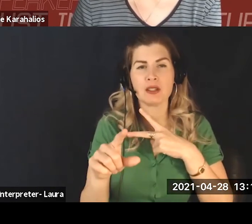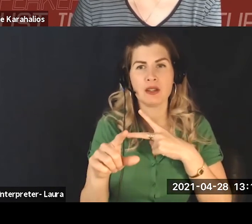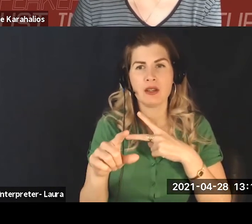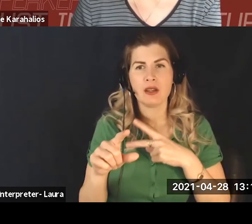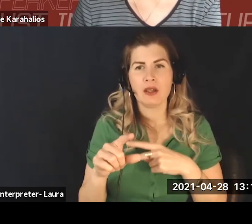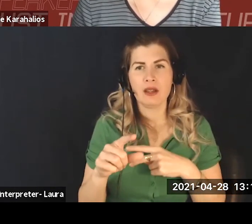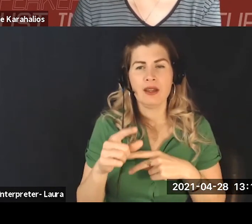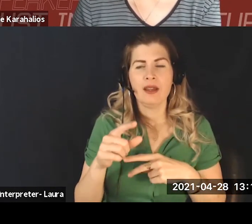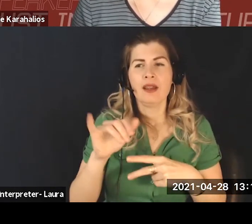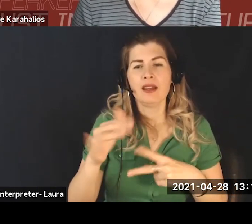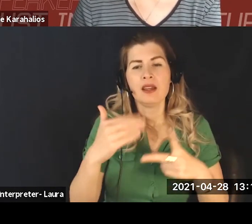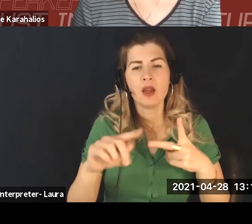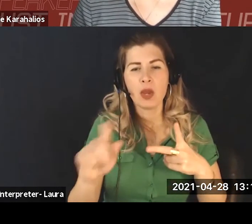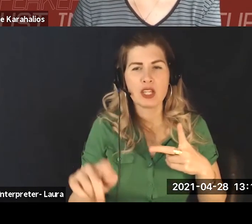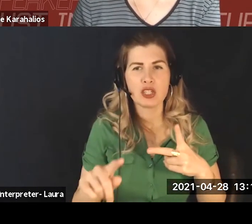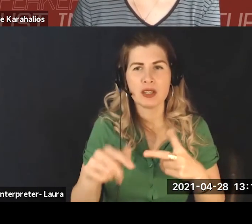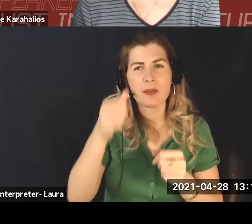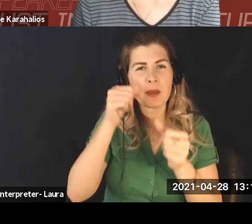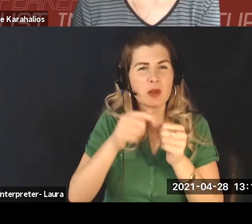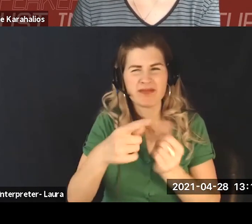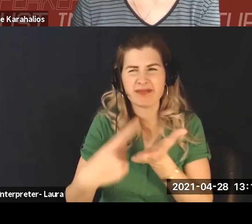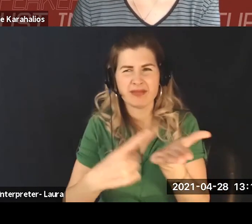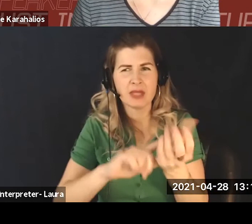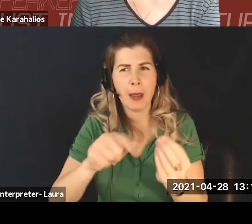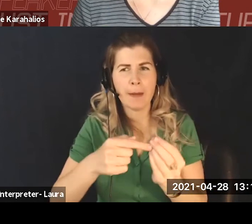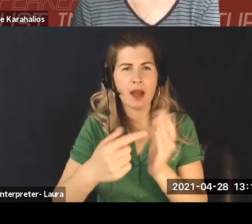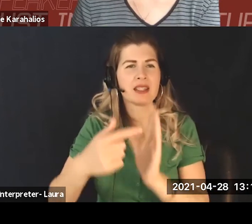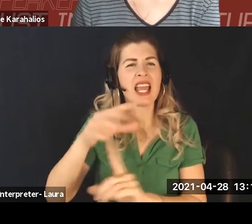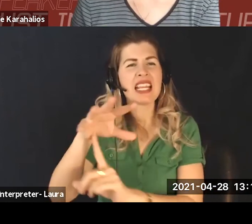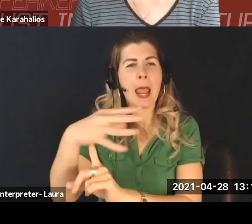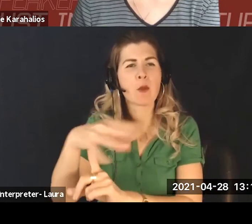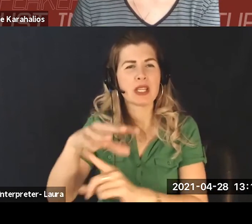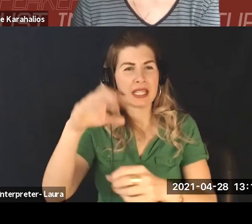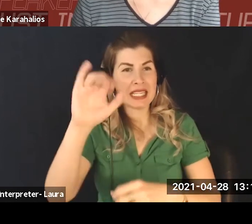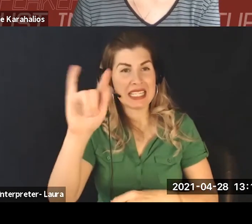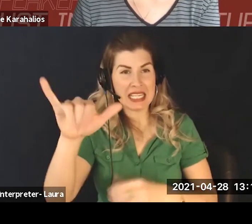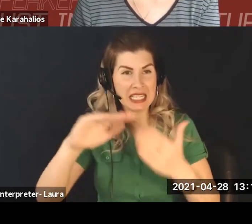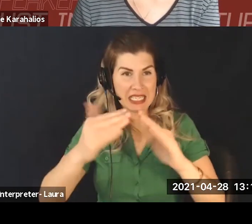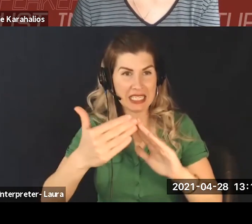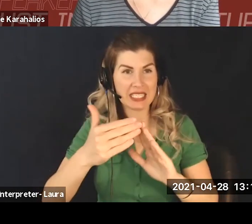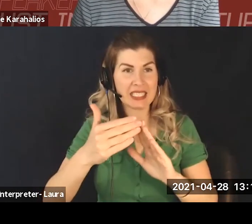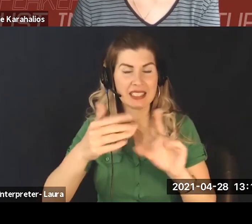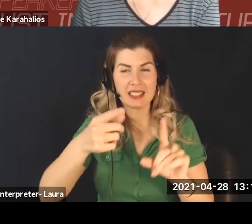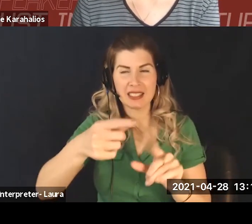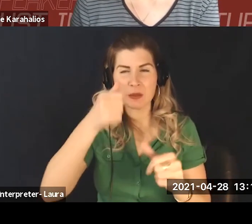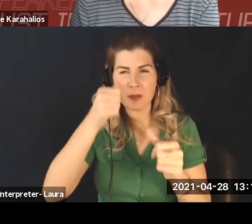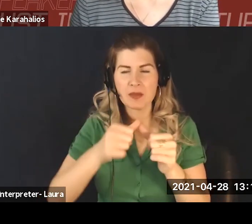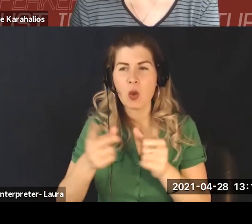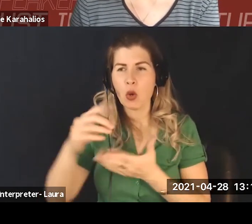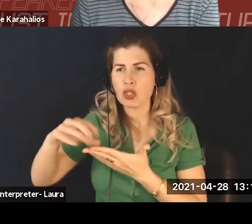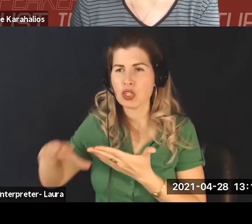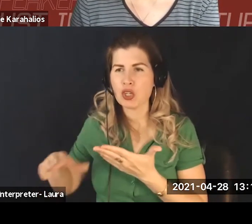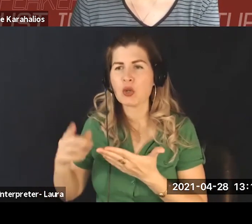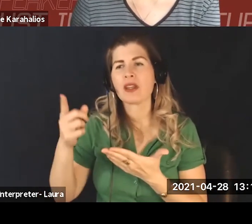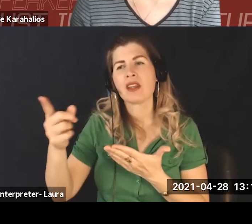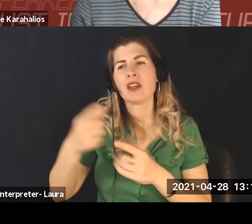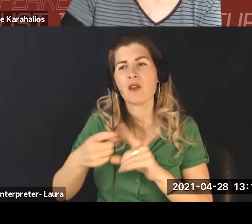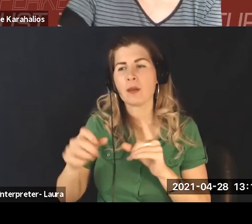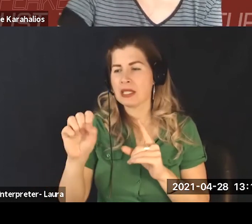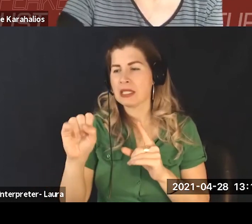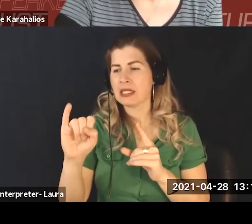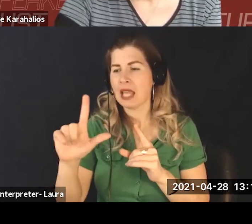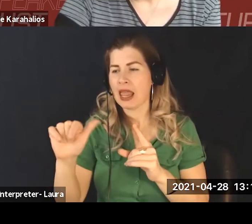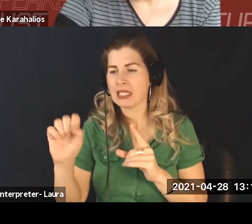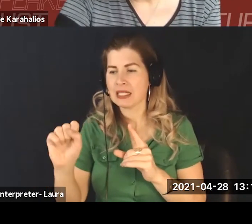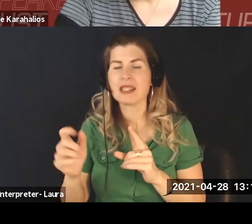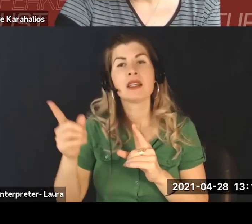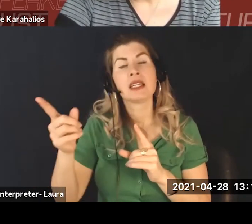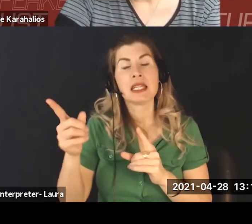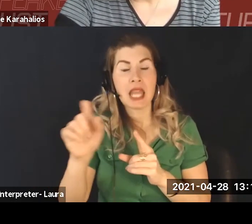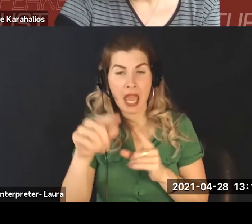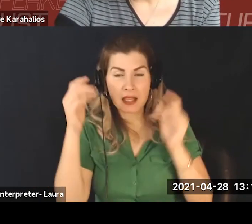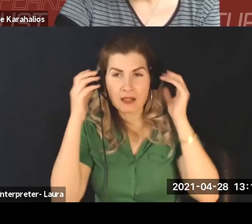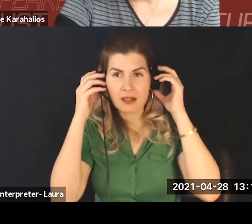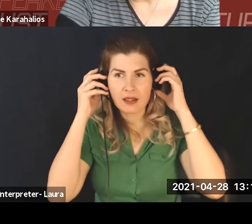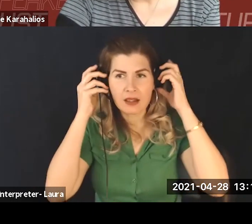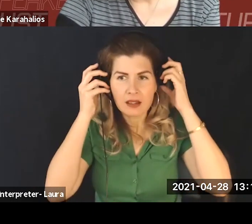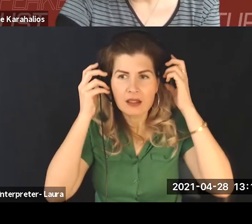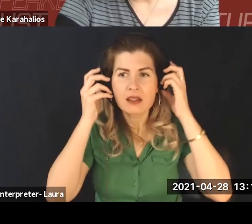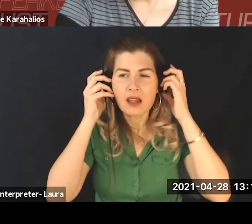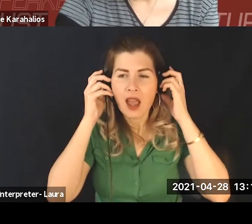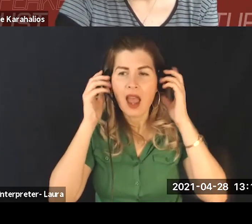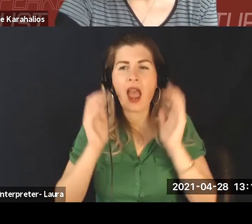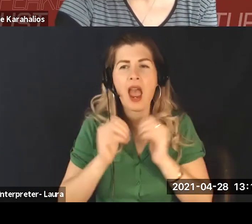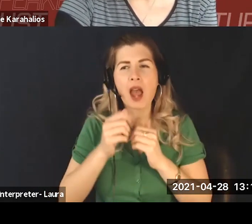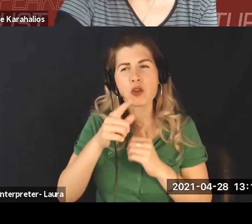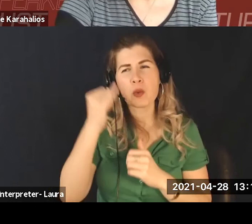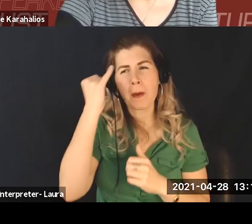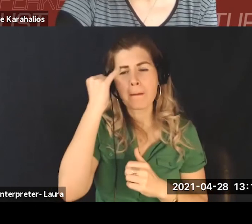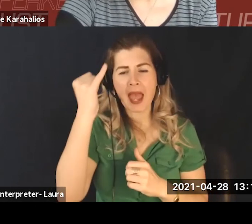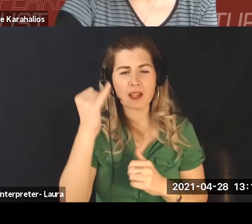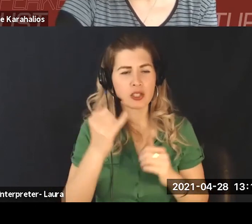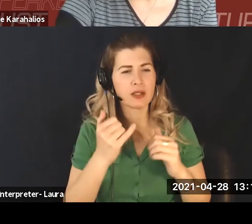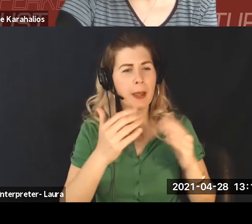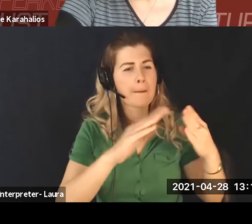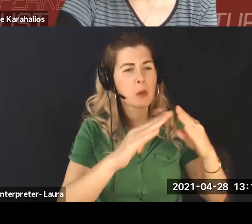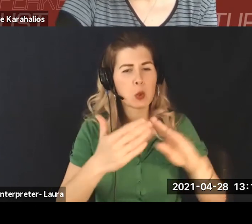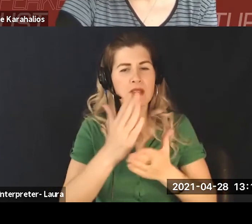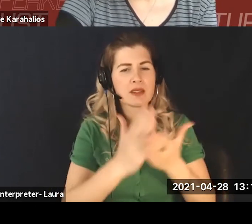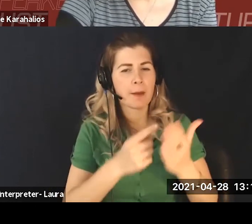The next question is from gets us back to the topic of surveillance and smart city infrastructures and organizing there in, and it's from a student from curious research group Silas to, who says who asks, how do you imagine finding communities that are